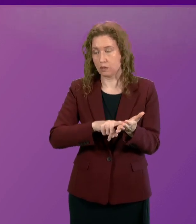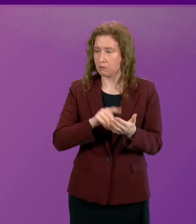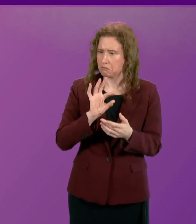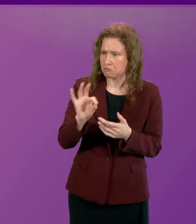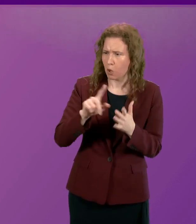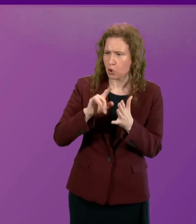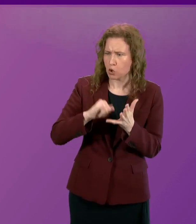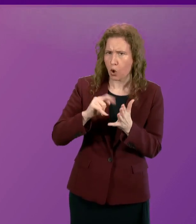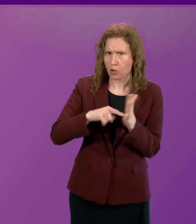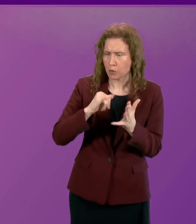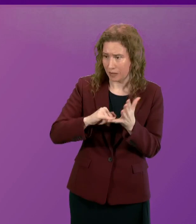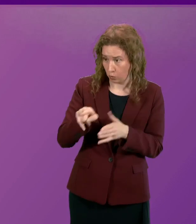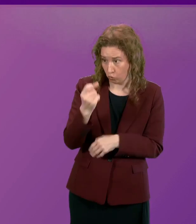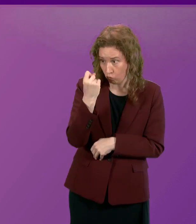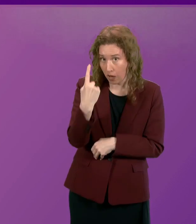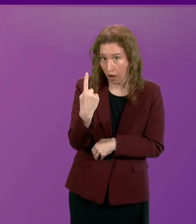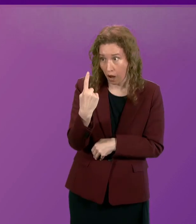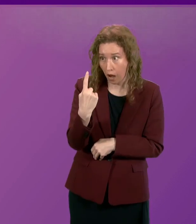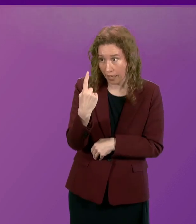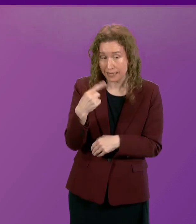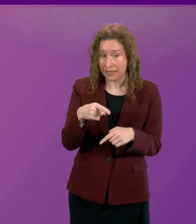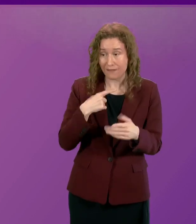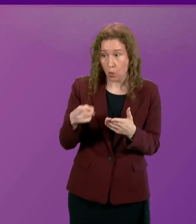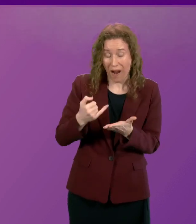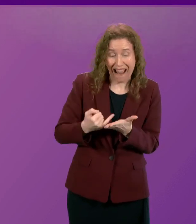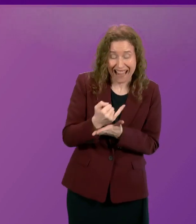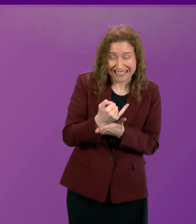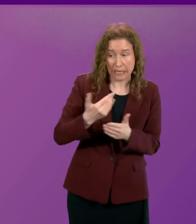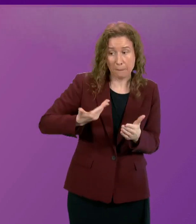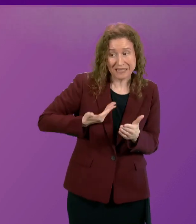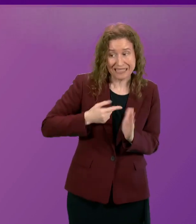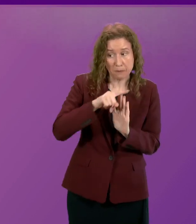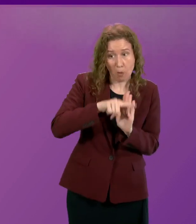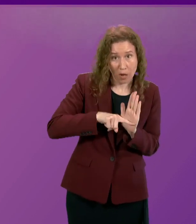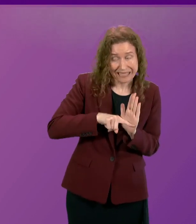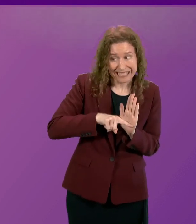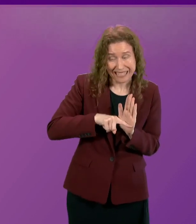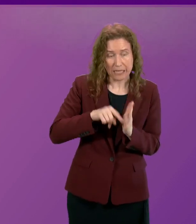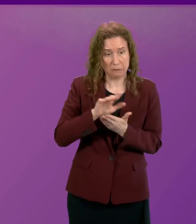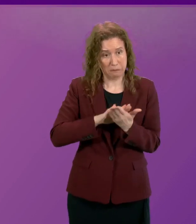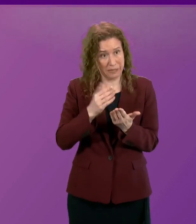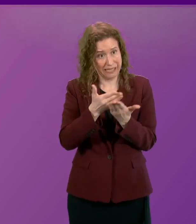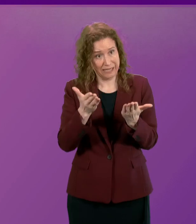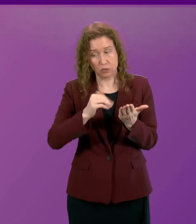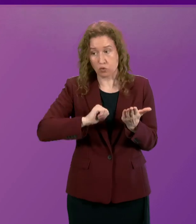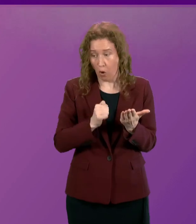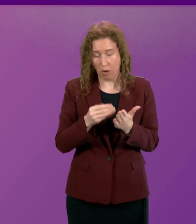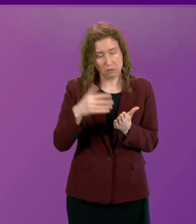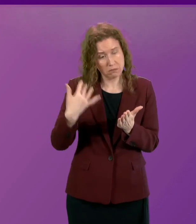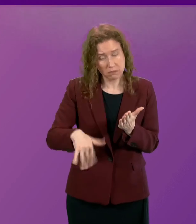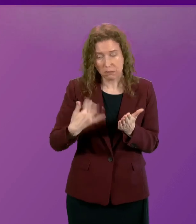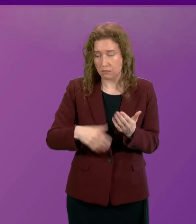Swinney now realise that anti-business SNP policies are costing Scotland a fortune?